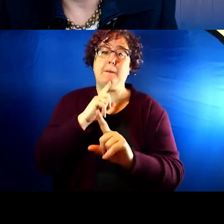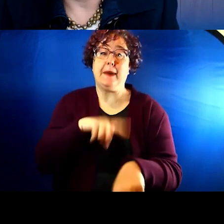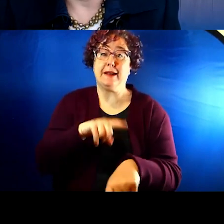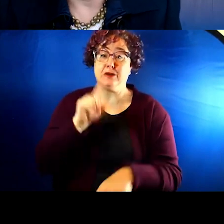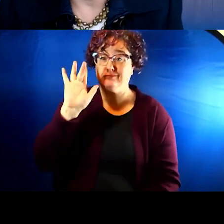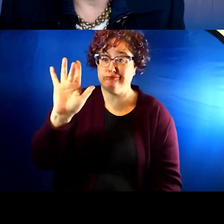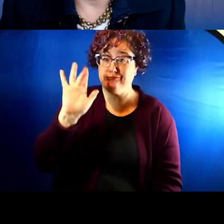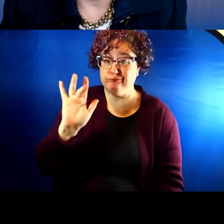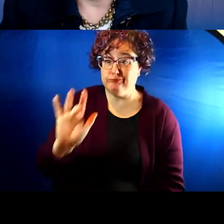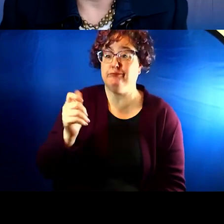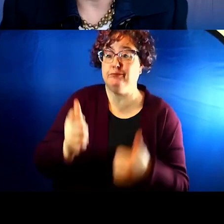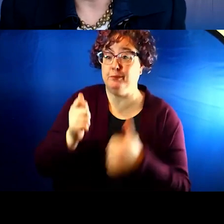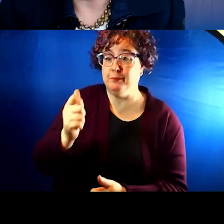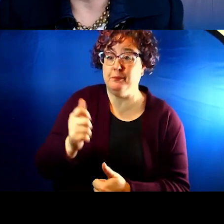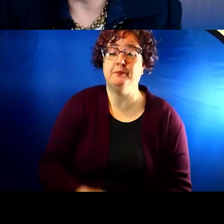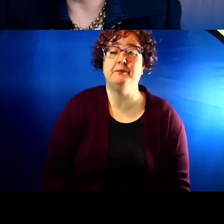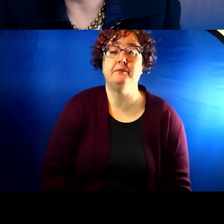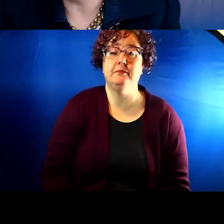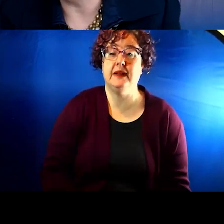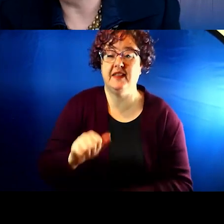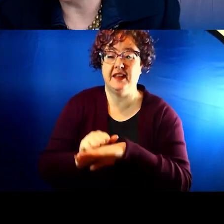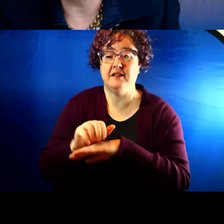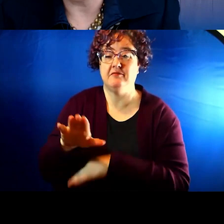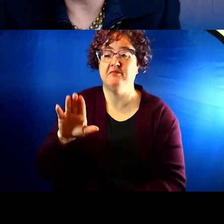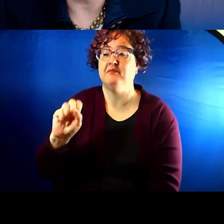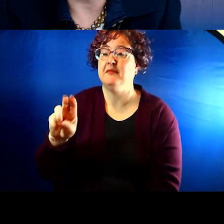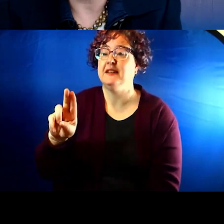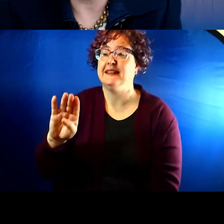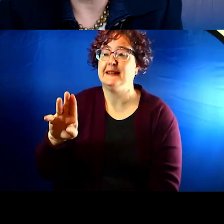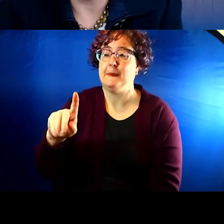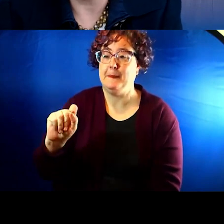OKAY. SUBMIT NOW.